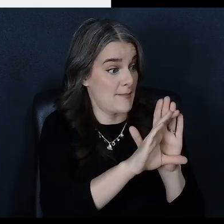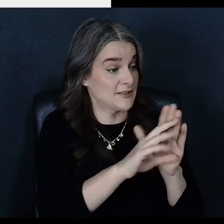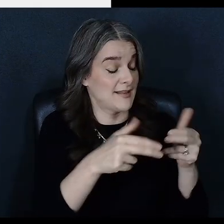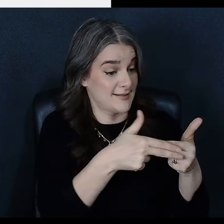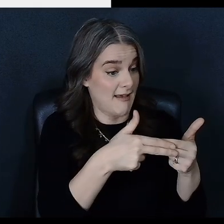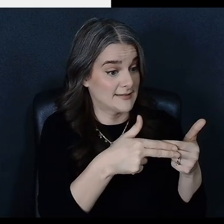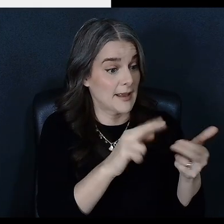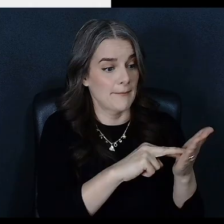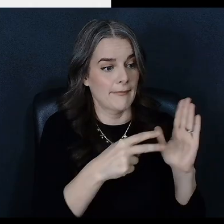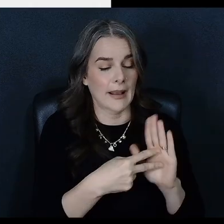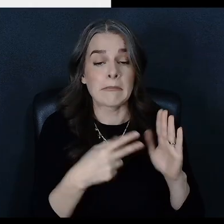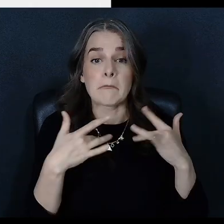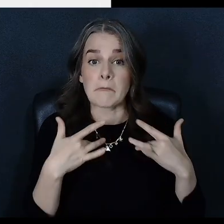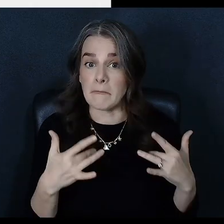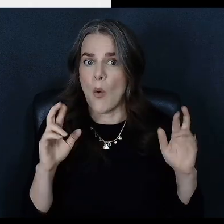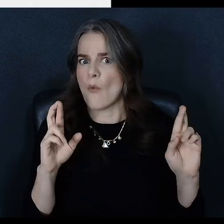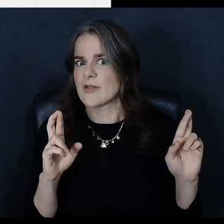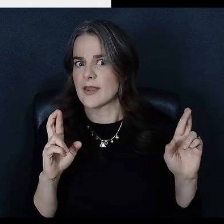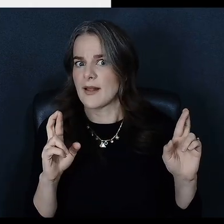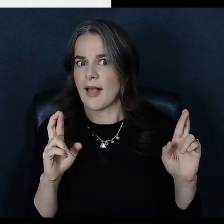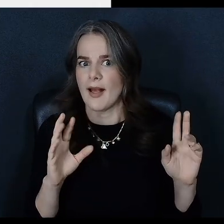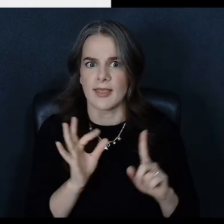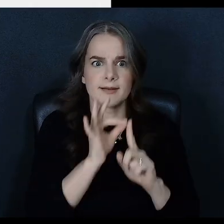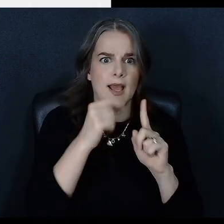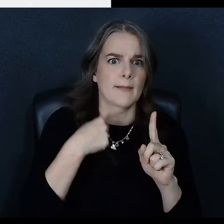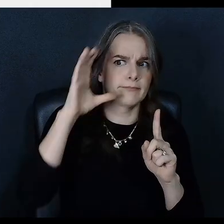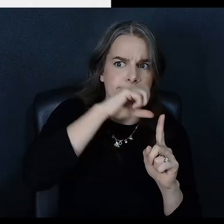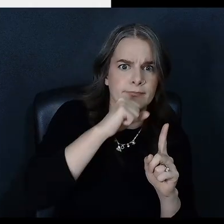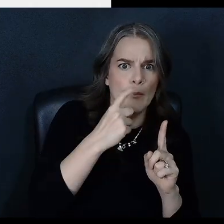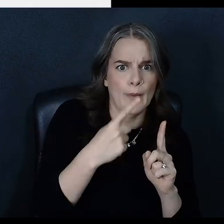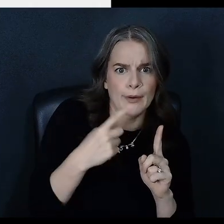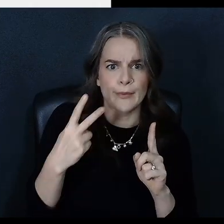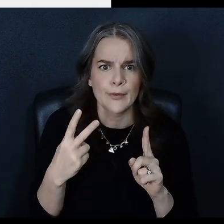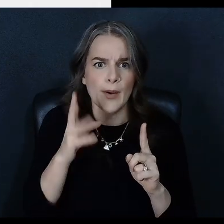hopefully, unless I missed one or two, it will take you out to some website